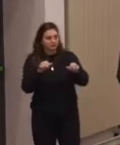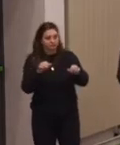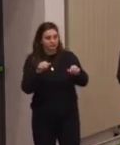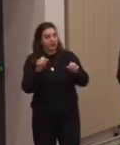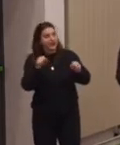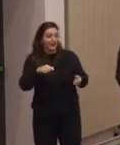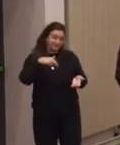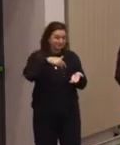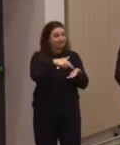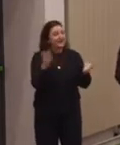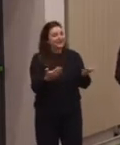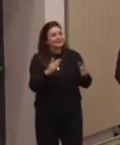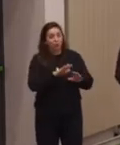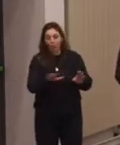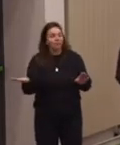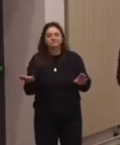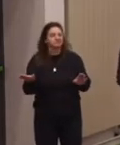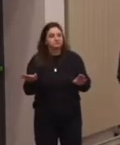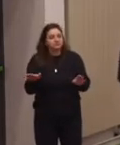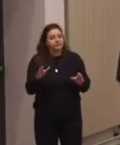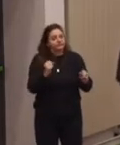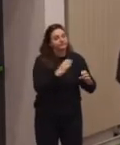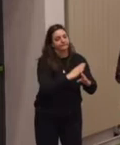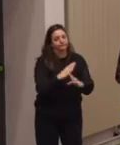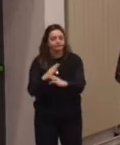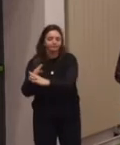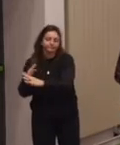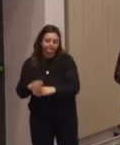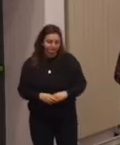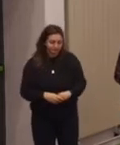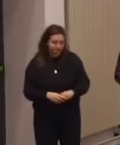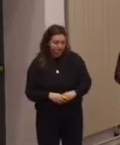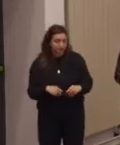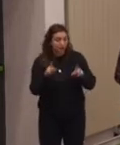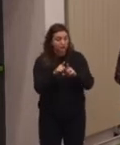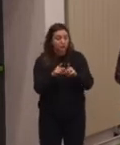with disabilities as you can imagine. We also see particularly in displacement contexts